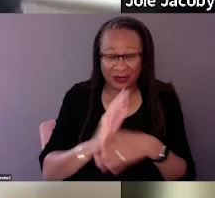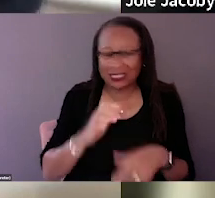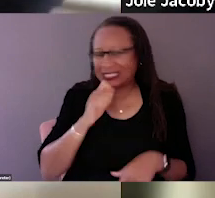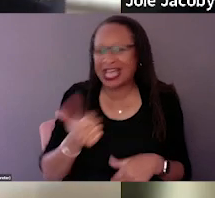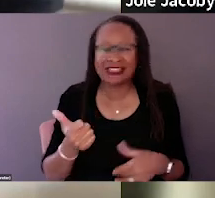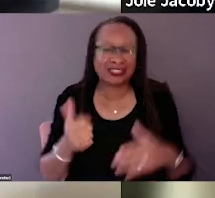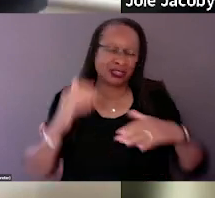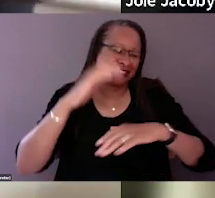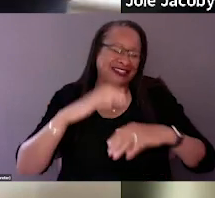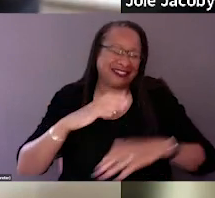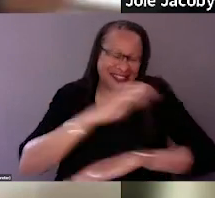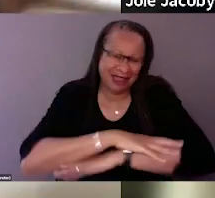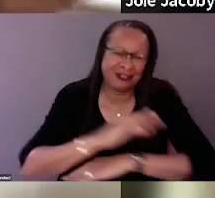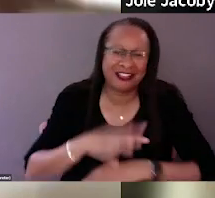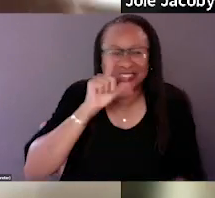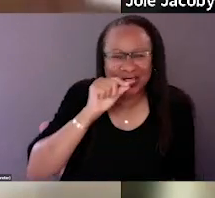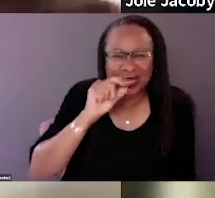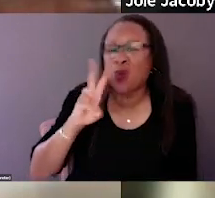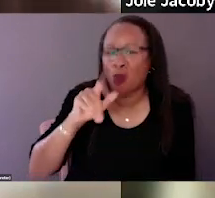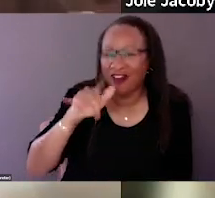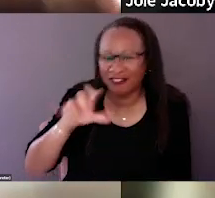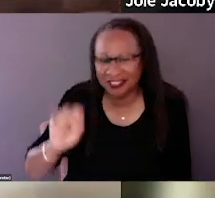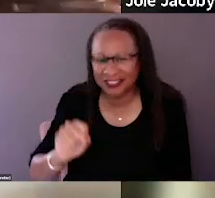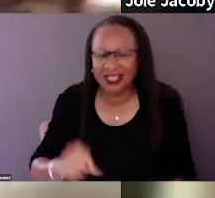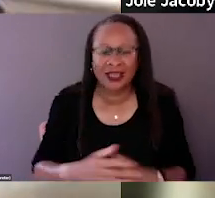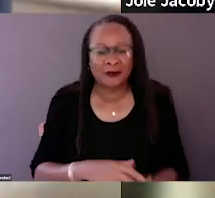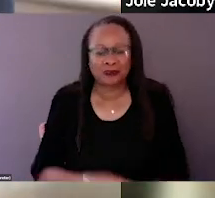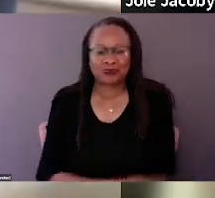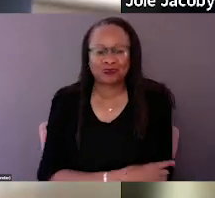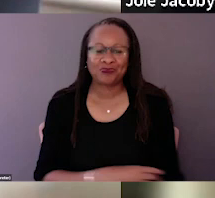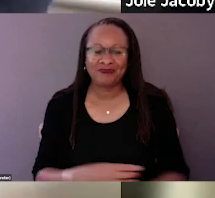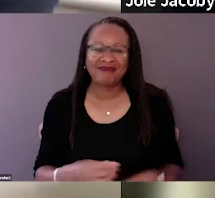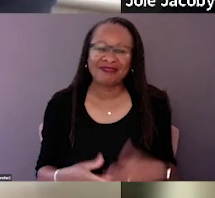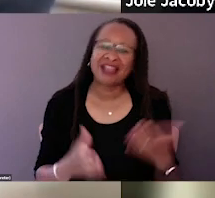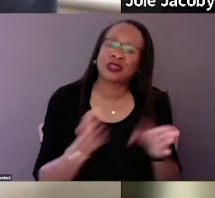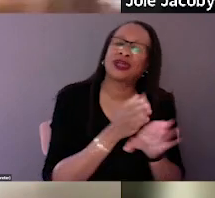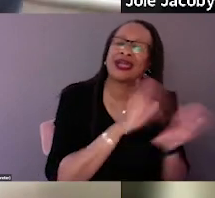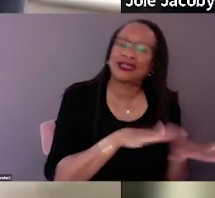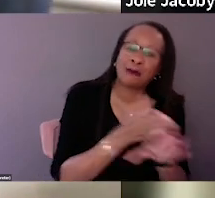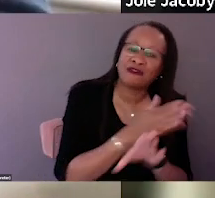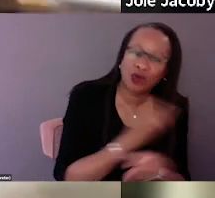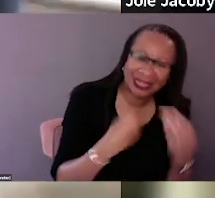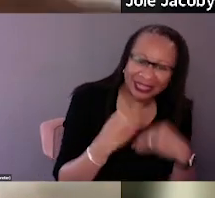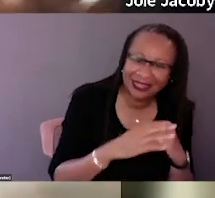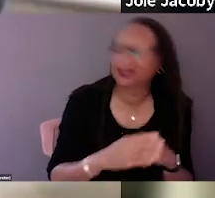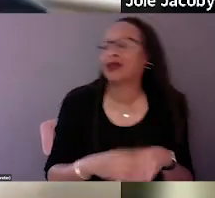They were like, "Oh, here they're hanging." They're kind of like pre, they took the hangout before the eating, the hangout after the eating where there's no food at all.